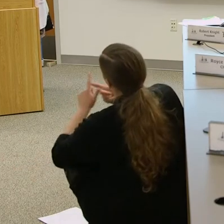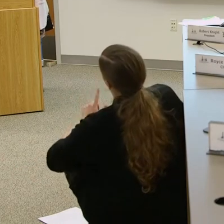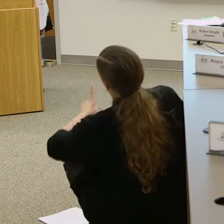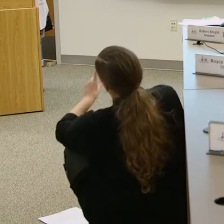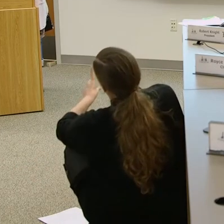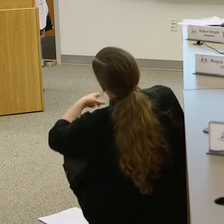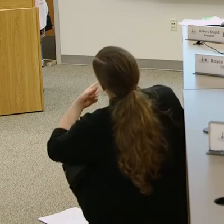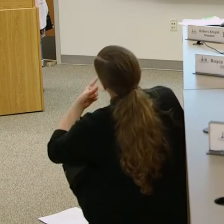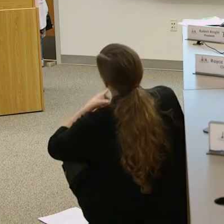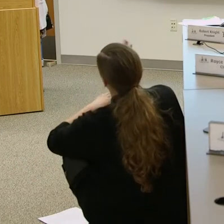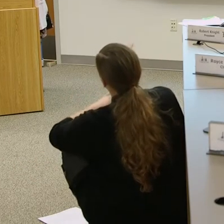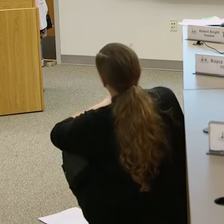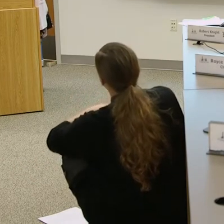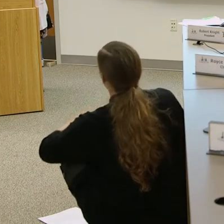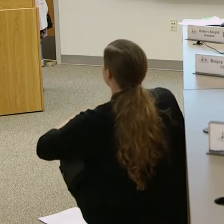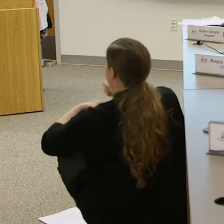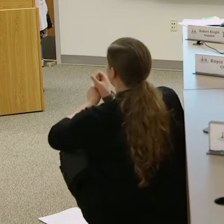Gotta make sure I'm wearing the right hat.